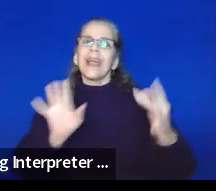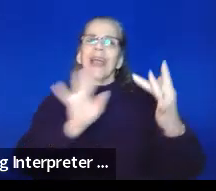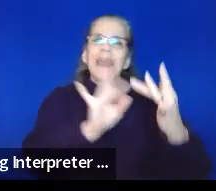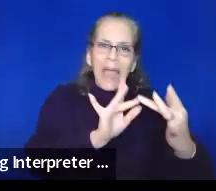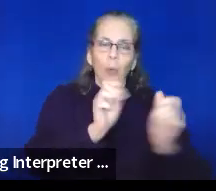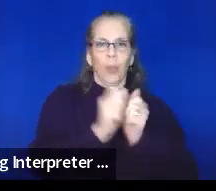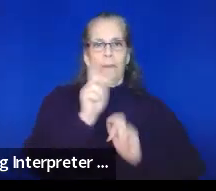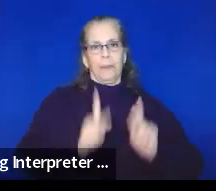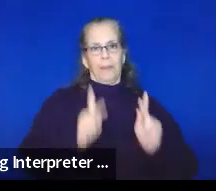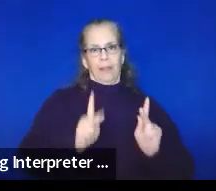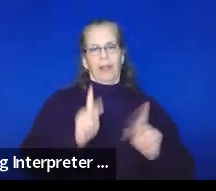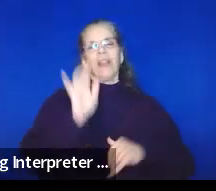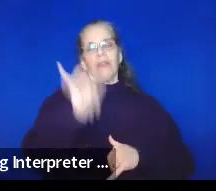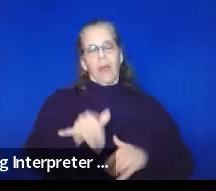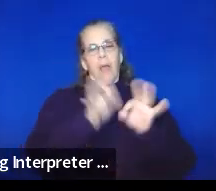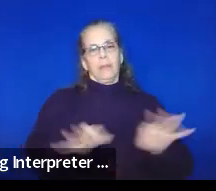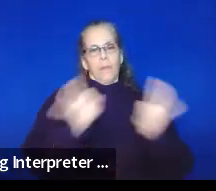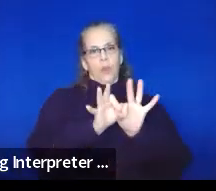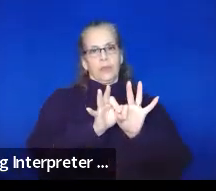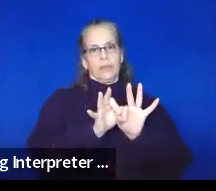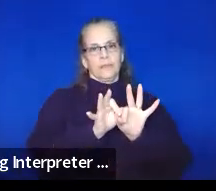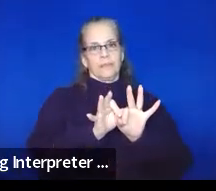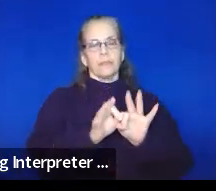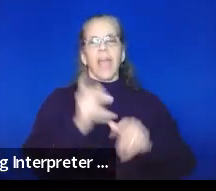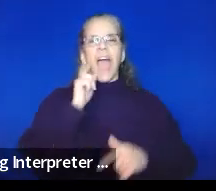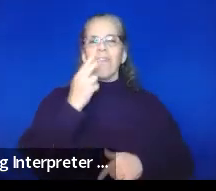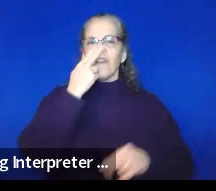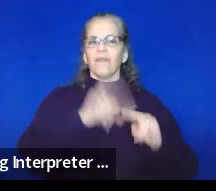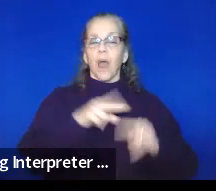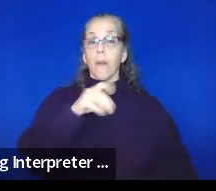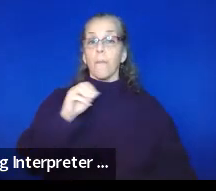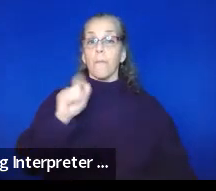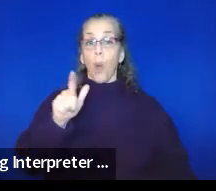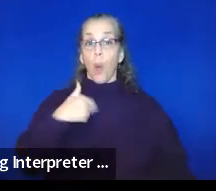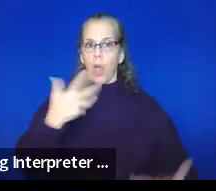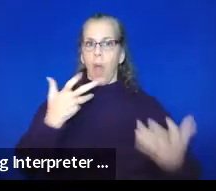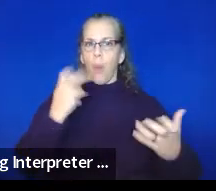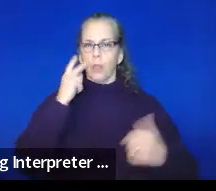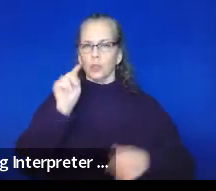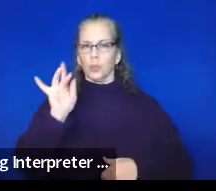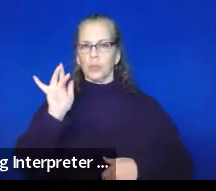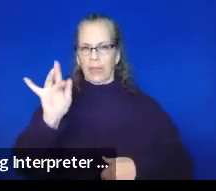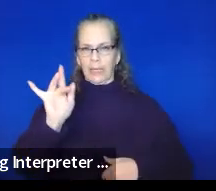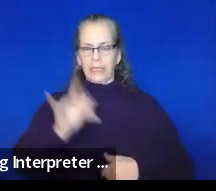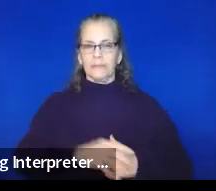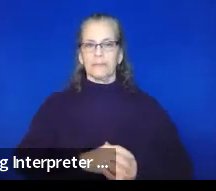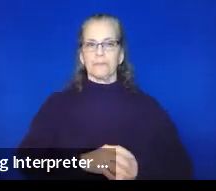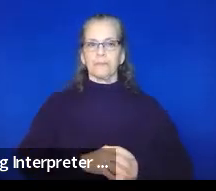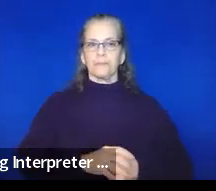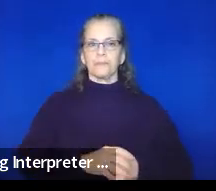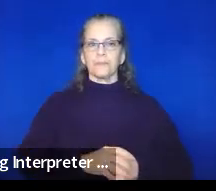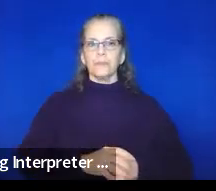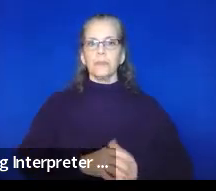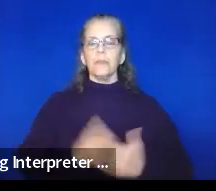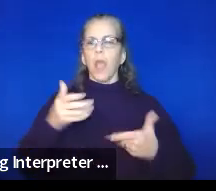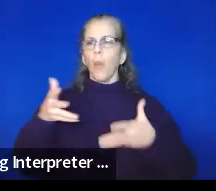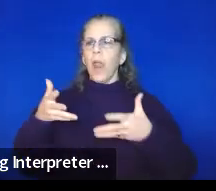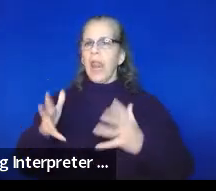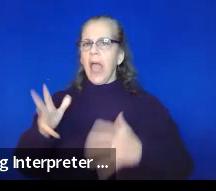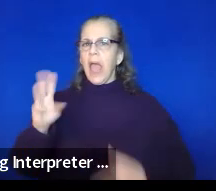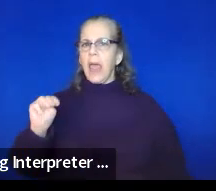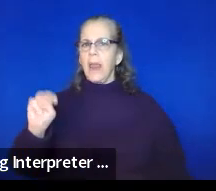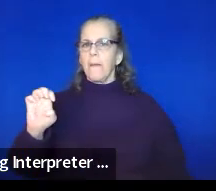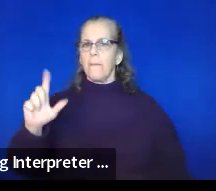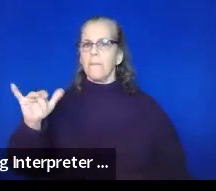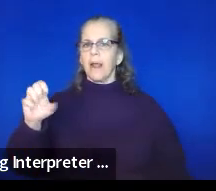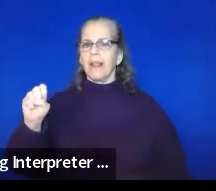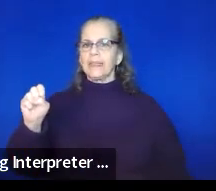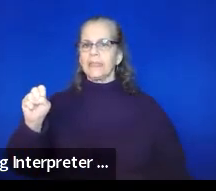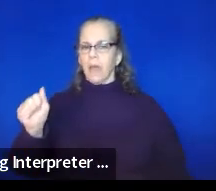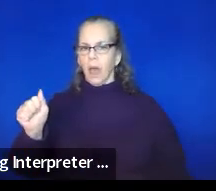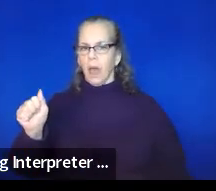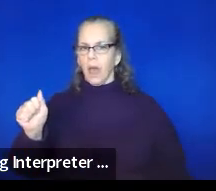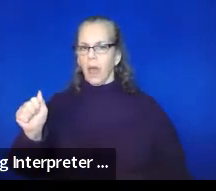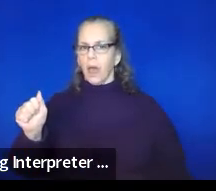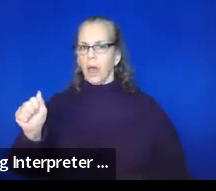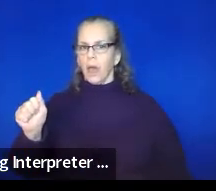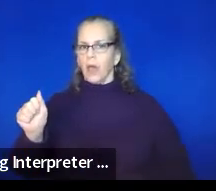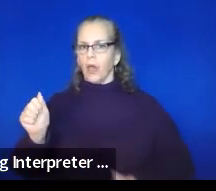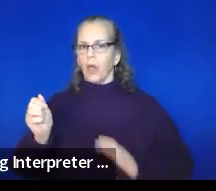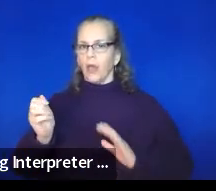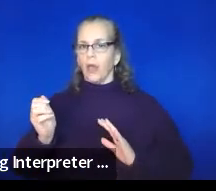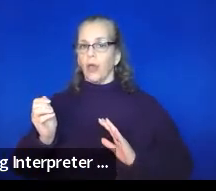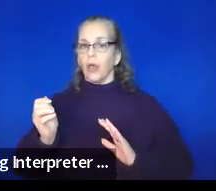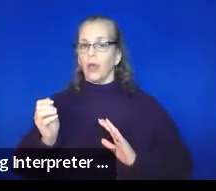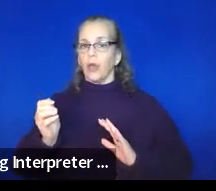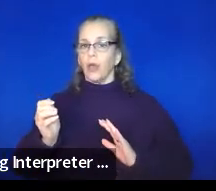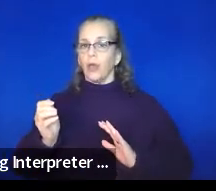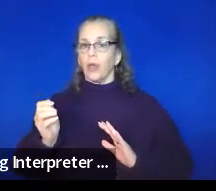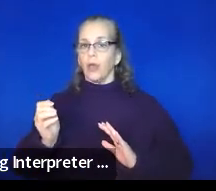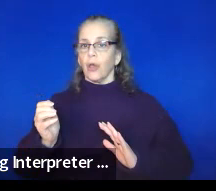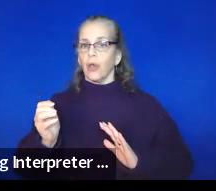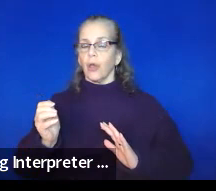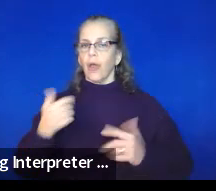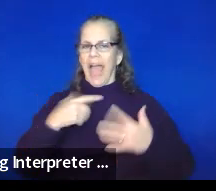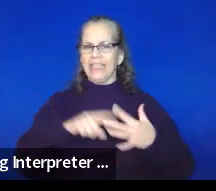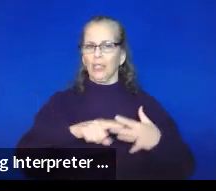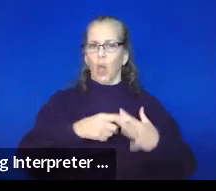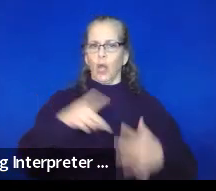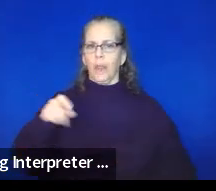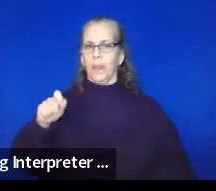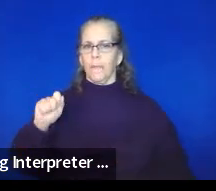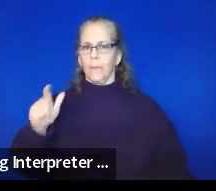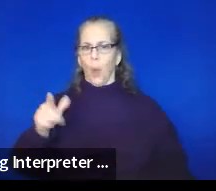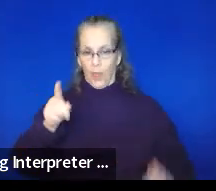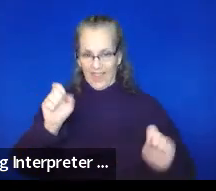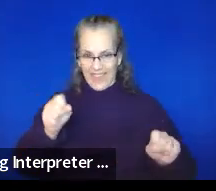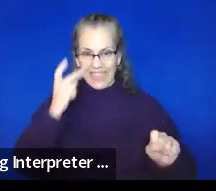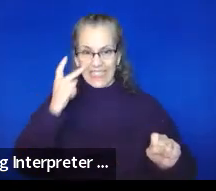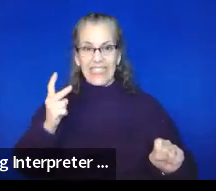to share with you. I'm going to let Melissa I launched the poll, but I have two people,